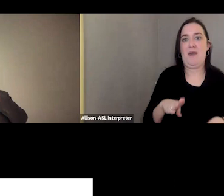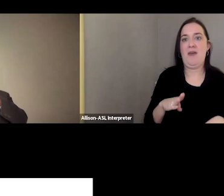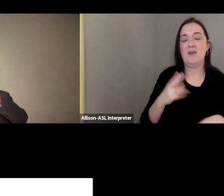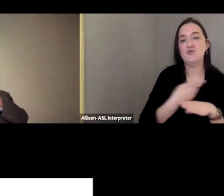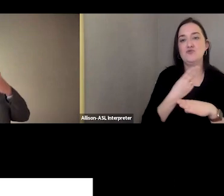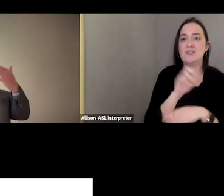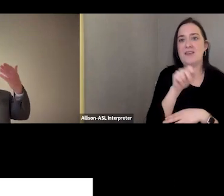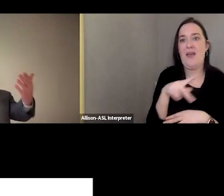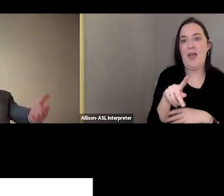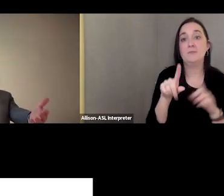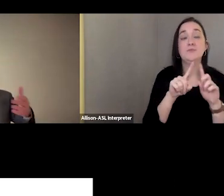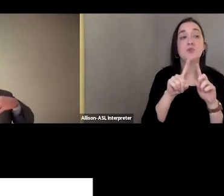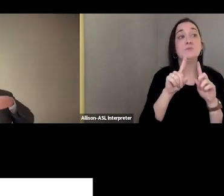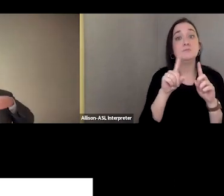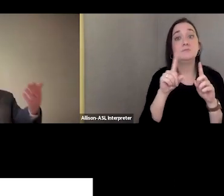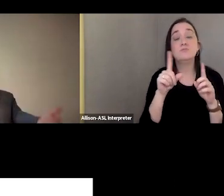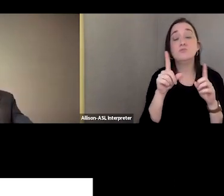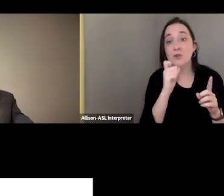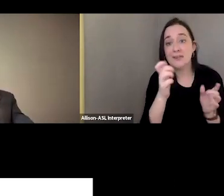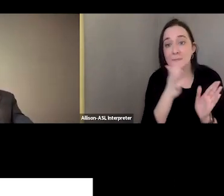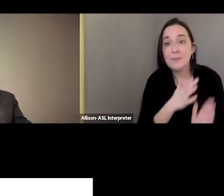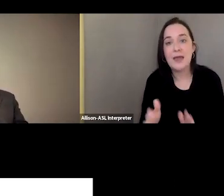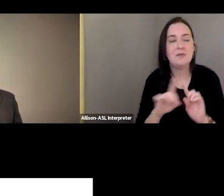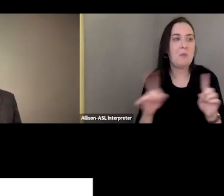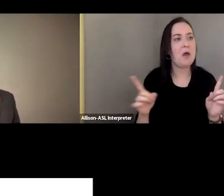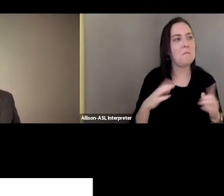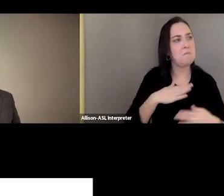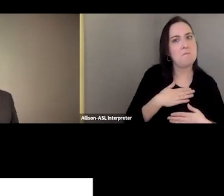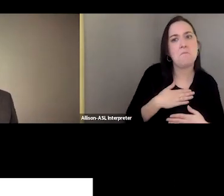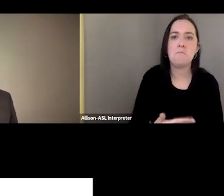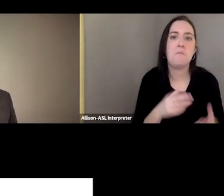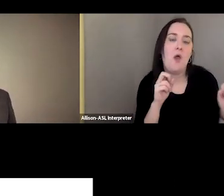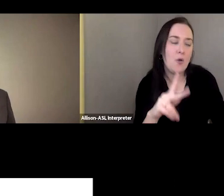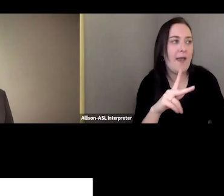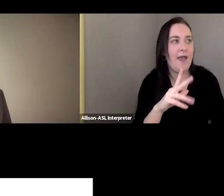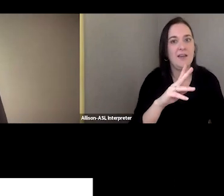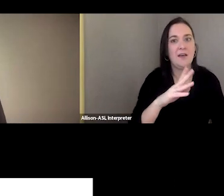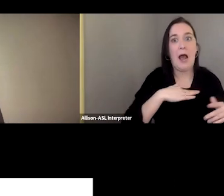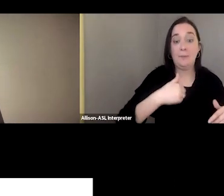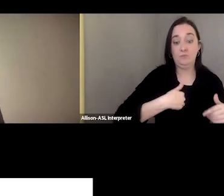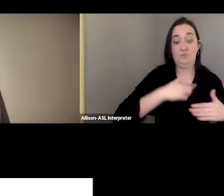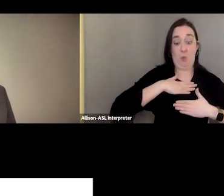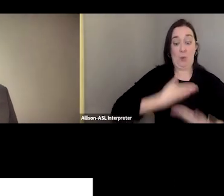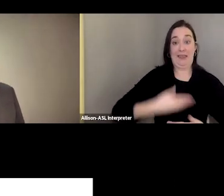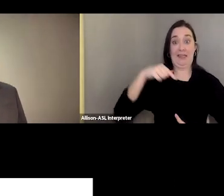you might actually engage in it because you are willing to do so. And so there are psychological factors that we are determining that actually